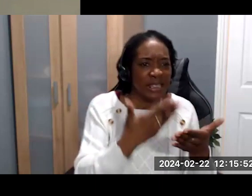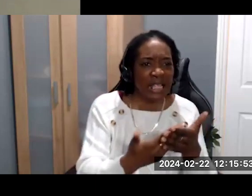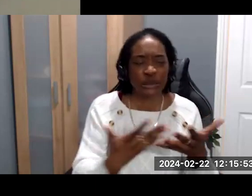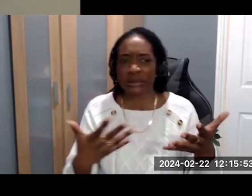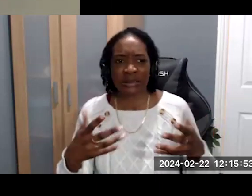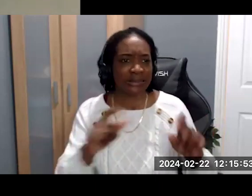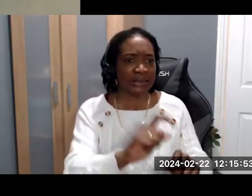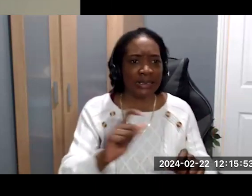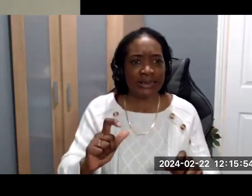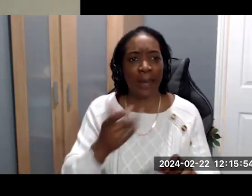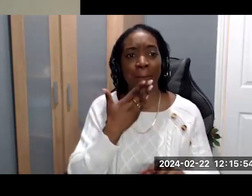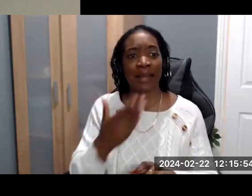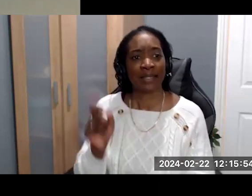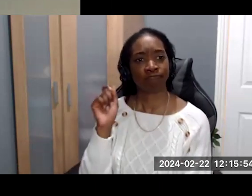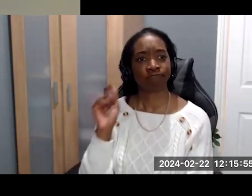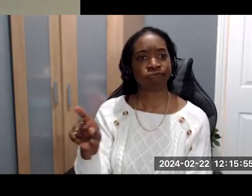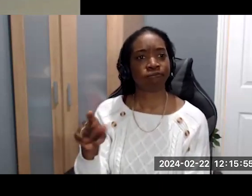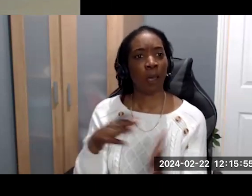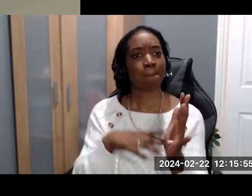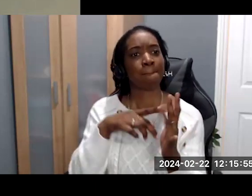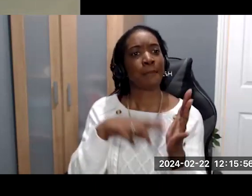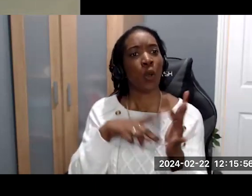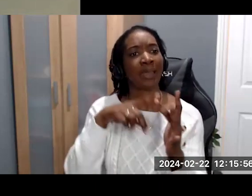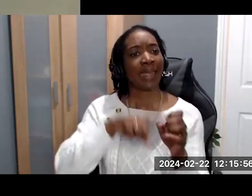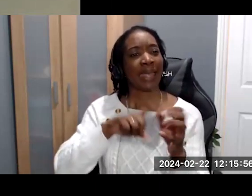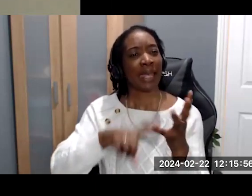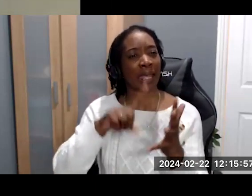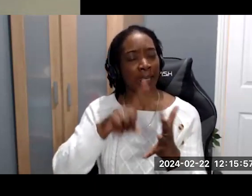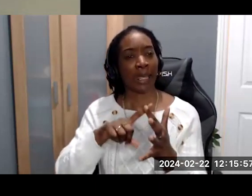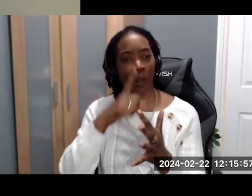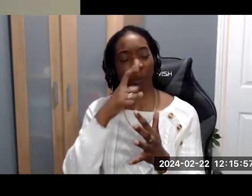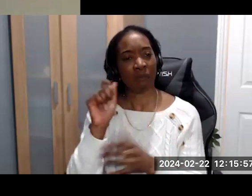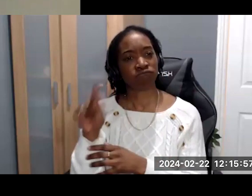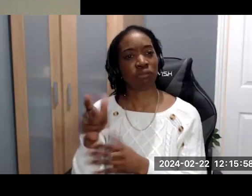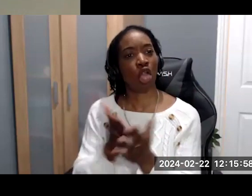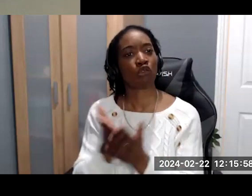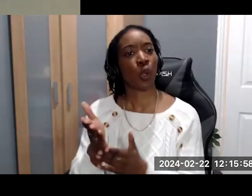please send Monique a message via the Q&A function or you can email them at Monique@stopgapdance.com